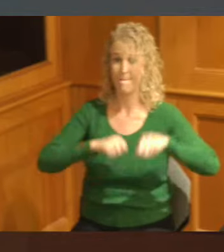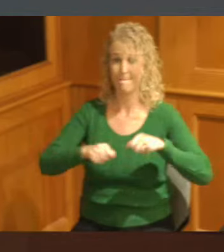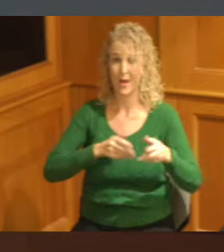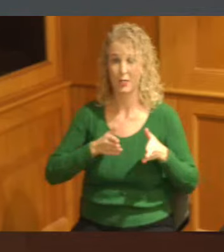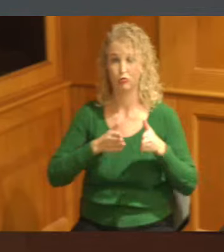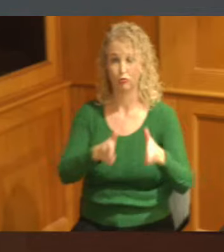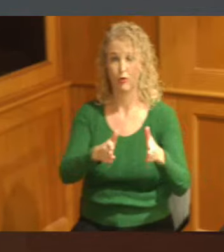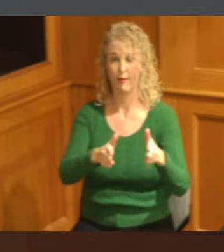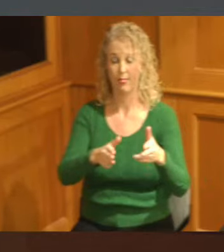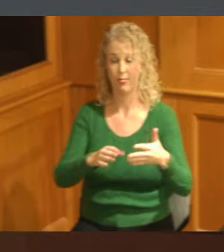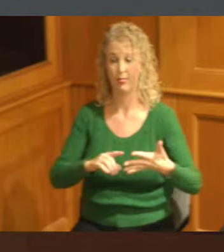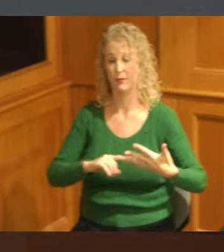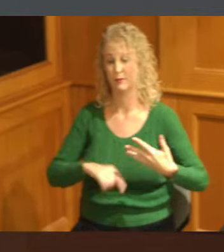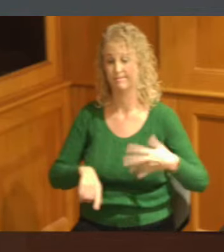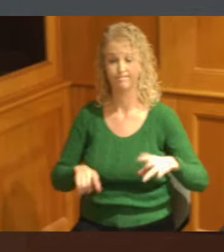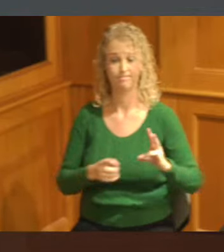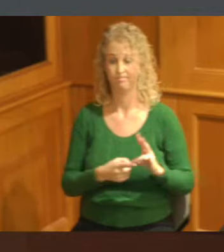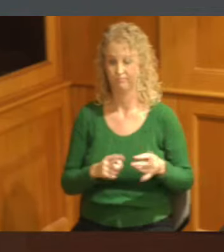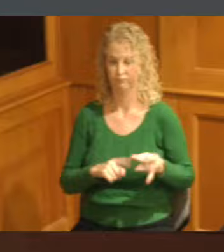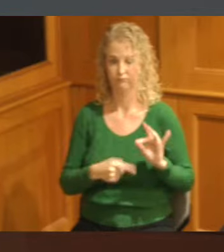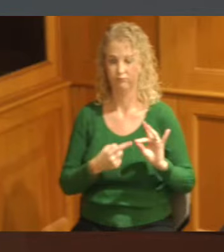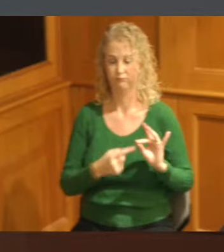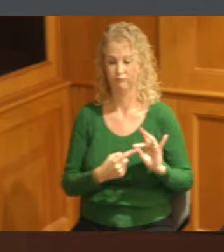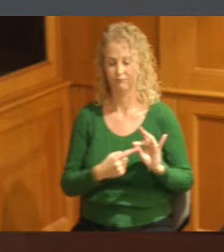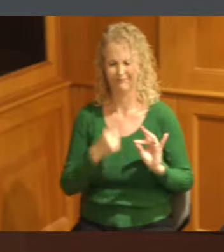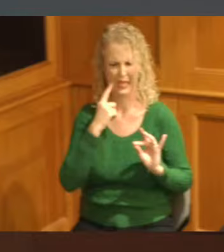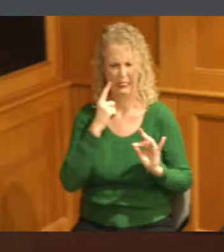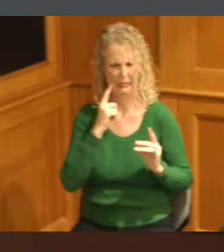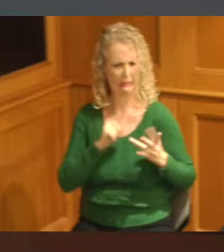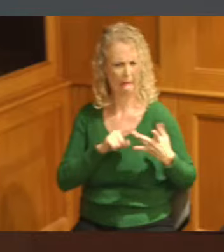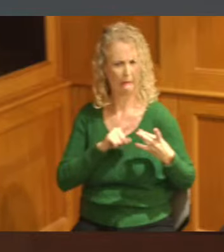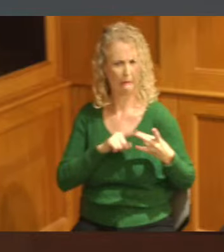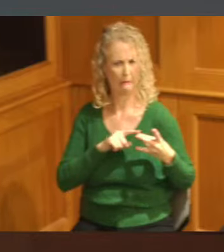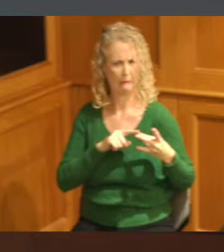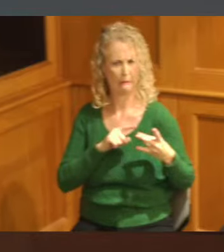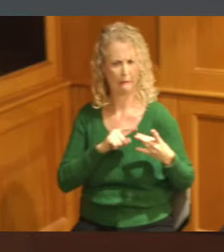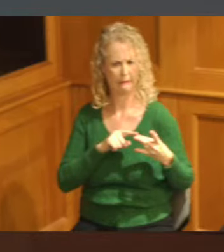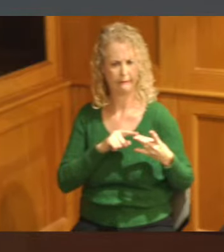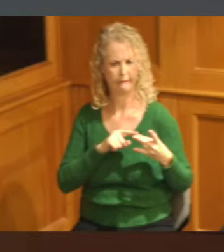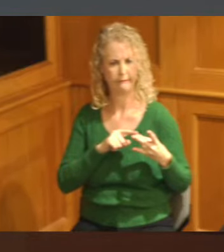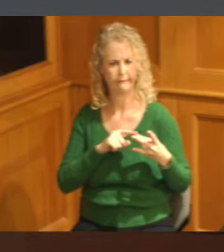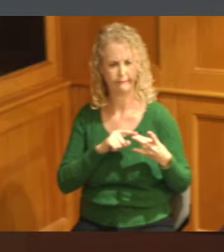and an allocation of and and I would say that that last one is consistent with the with my